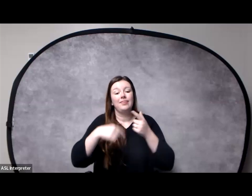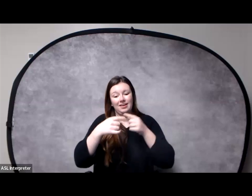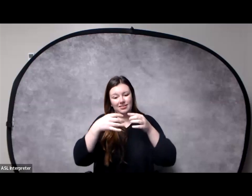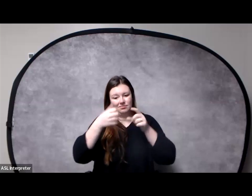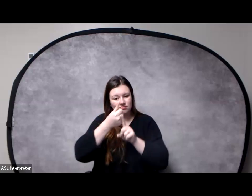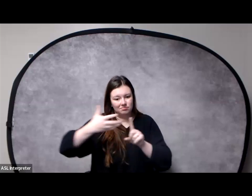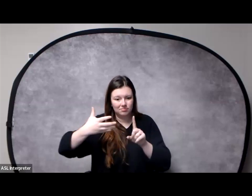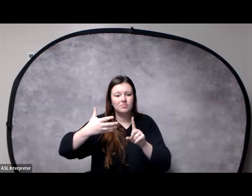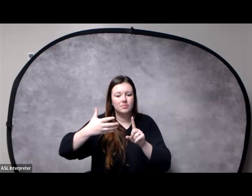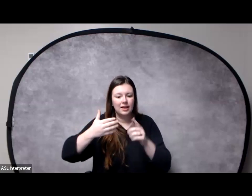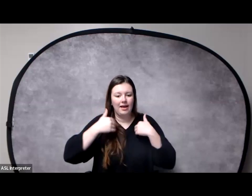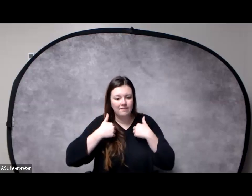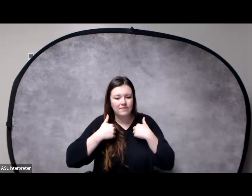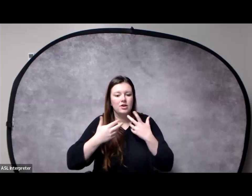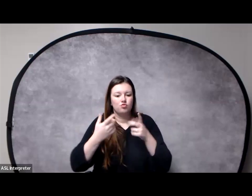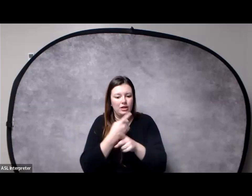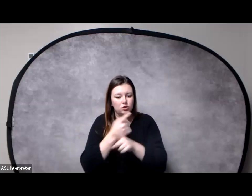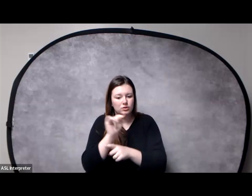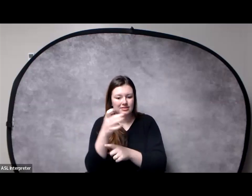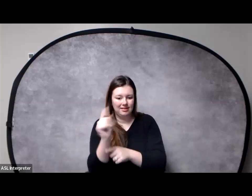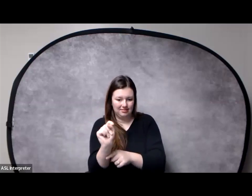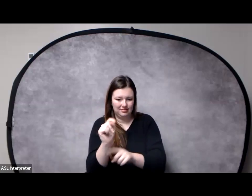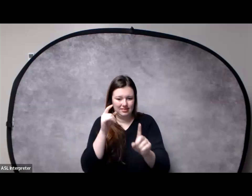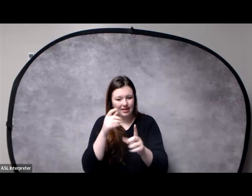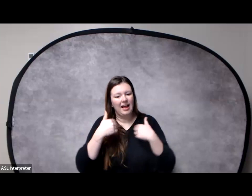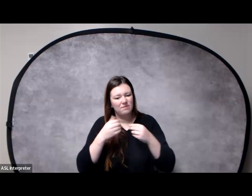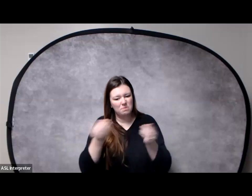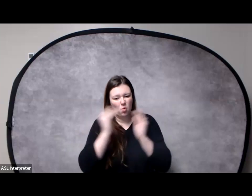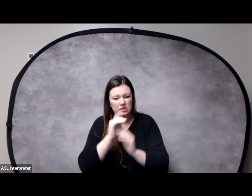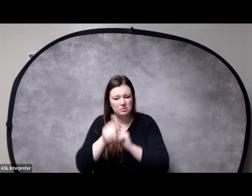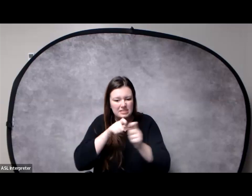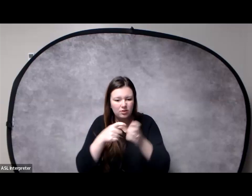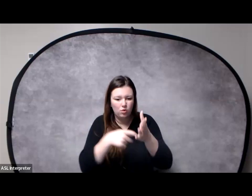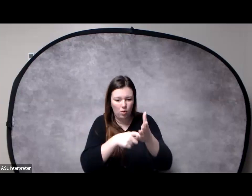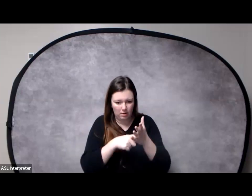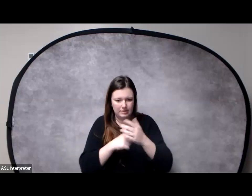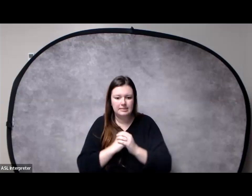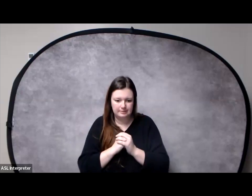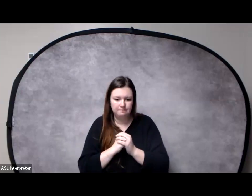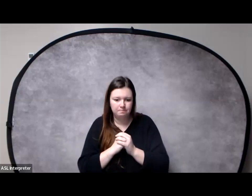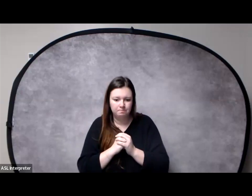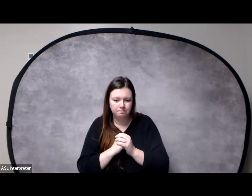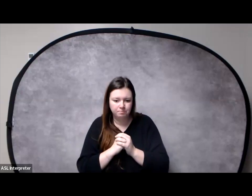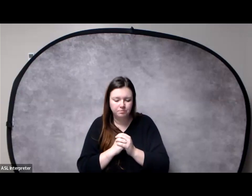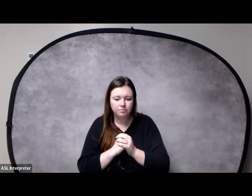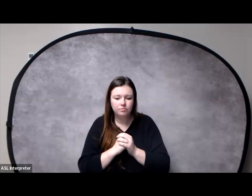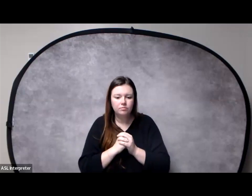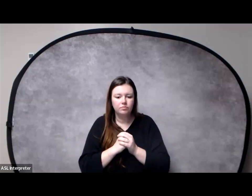In the preamble discussion, you'll see discussion of QALYs, quality assisted life years.